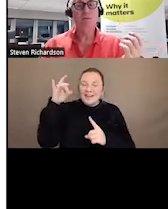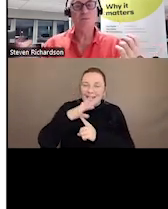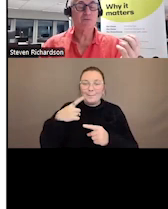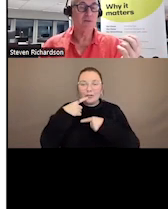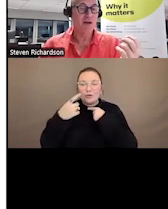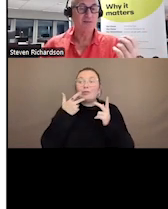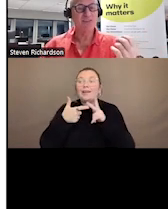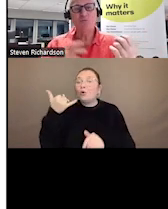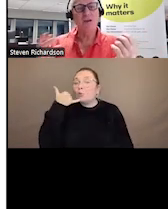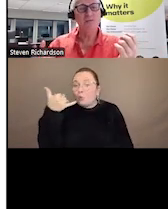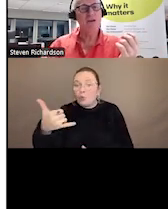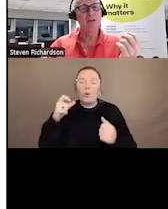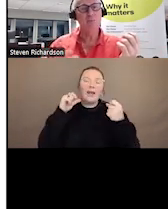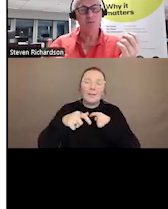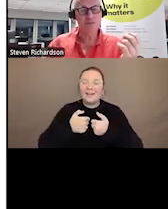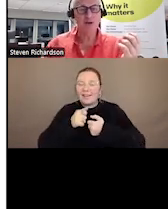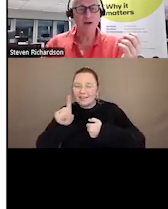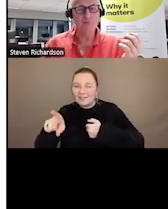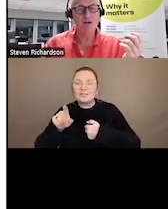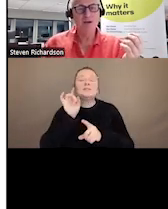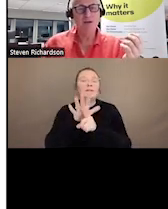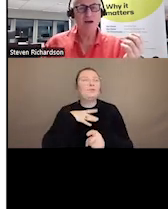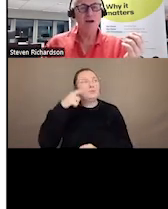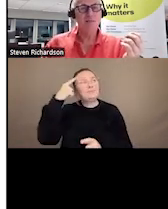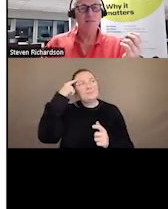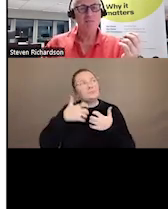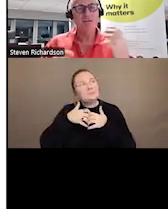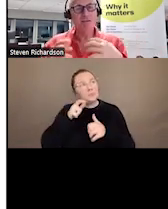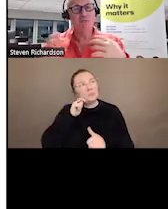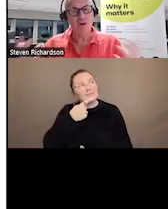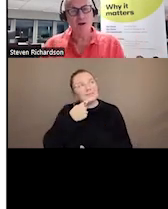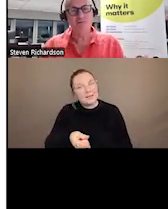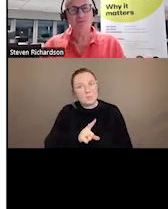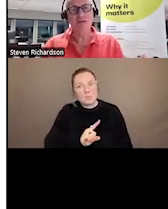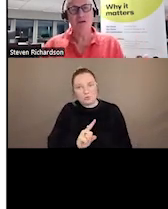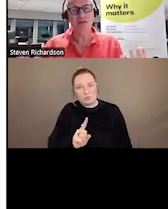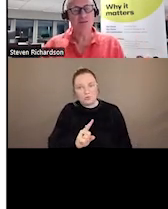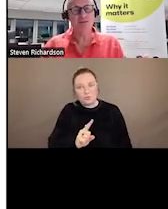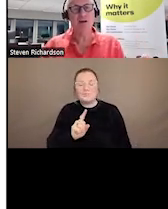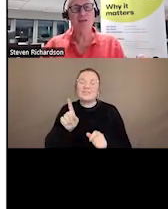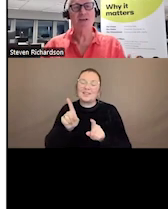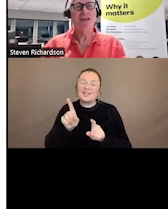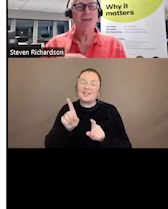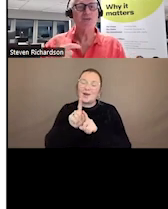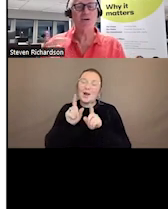and personal asks. This takes a bit of time. That is a craft exercise. How you